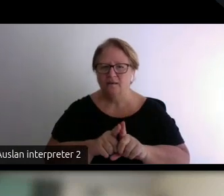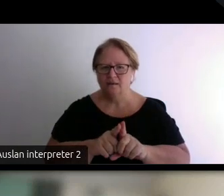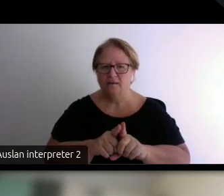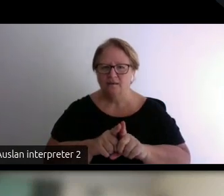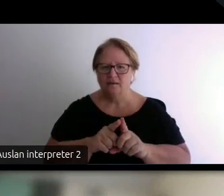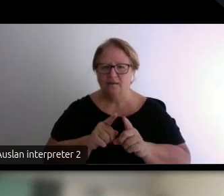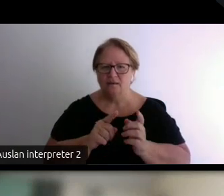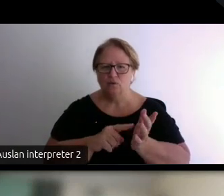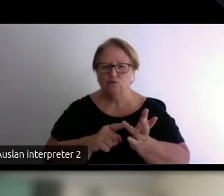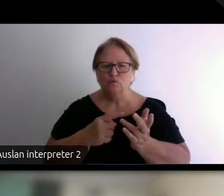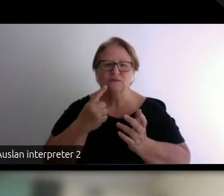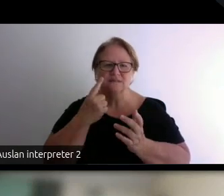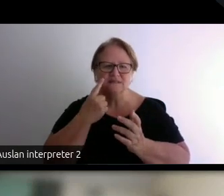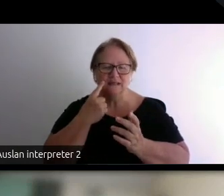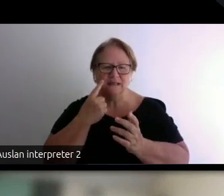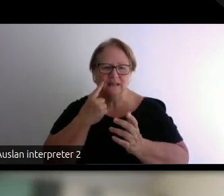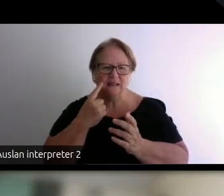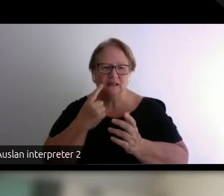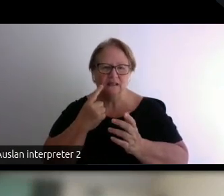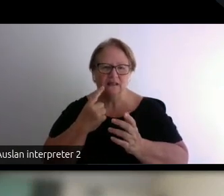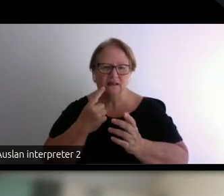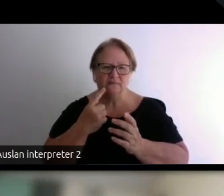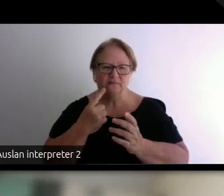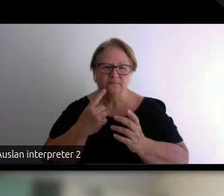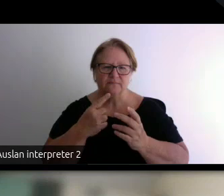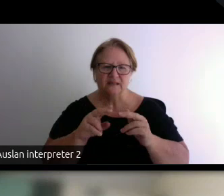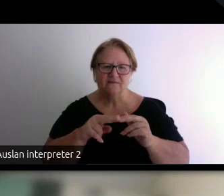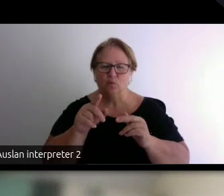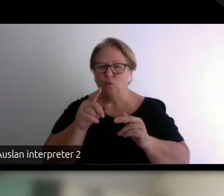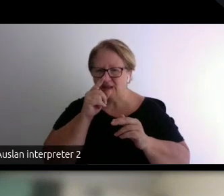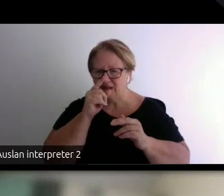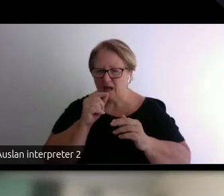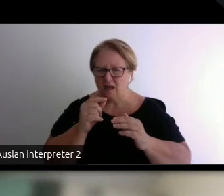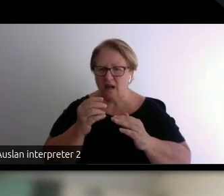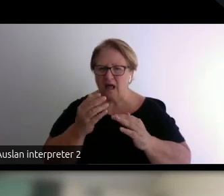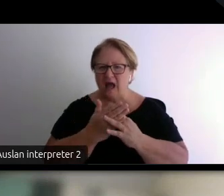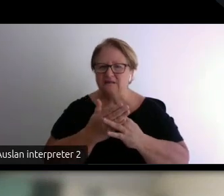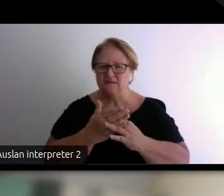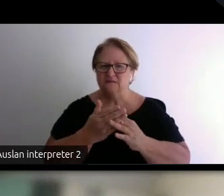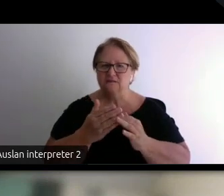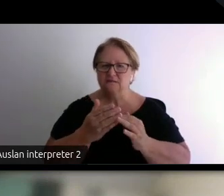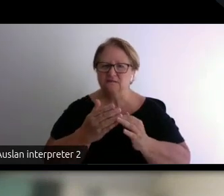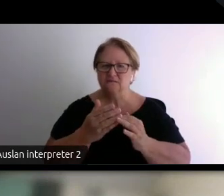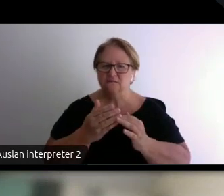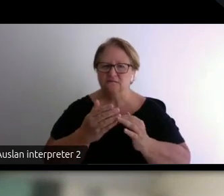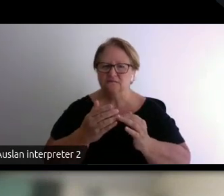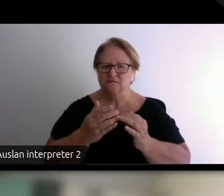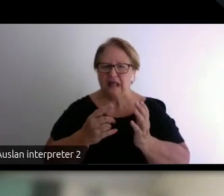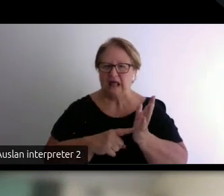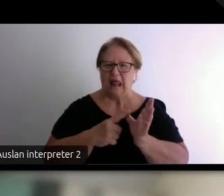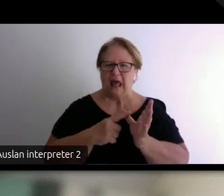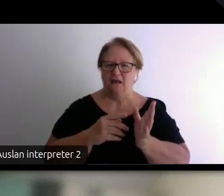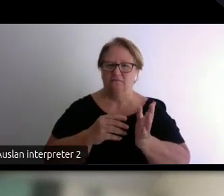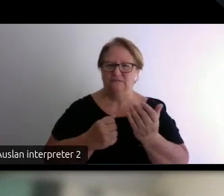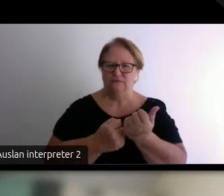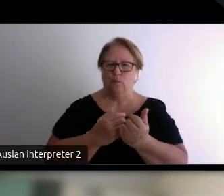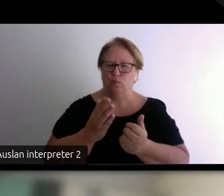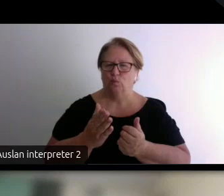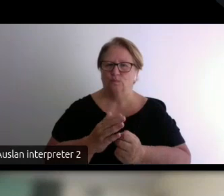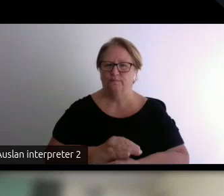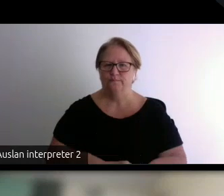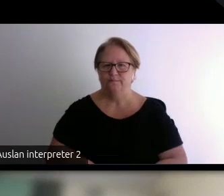um whether or not you you can access um legal representation. So I urge um everyone to consider